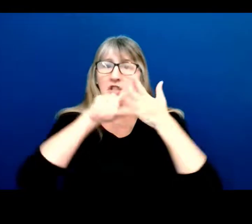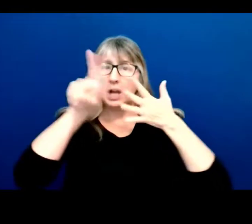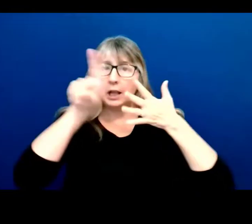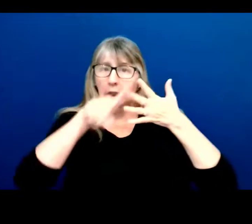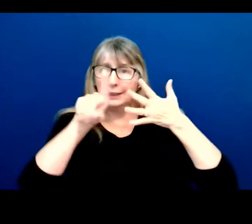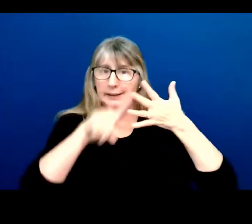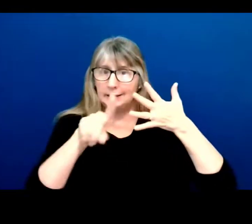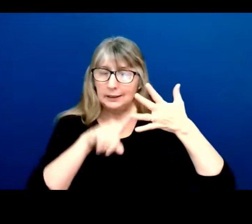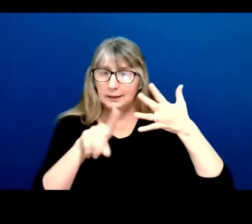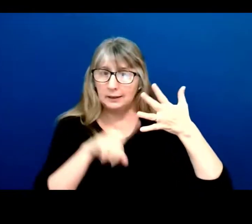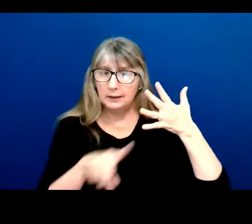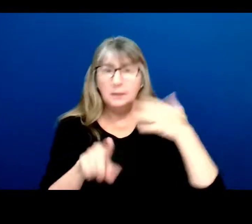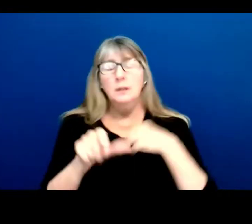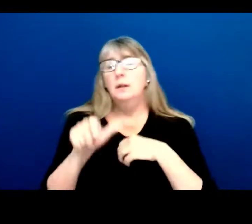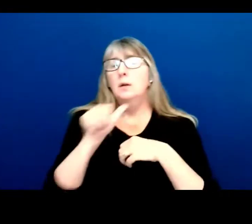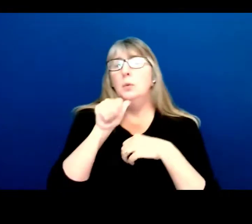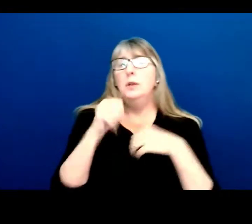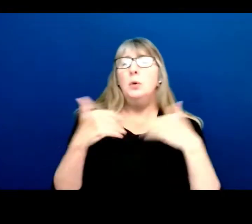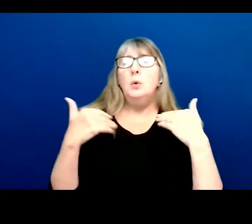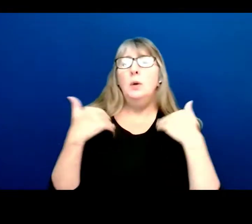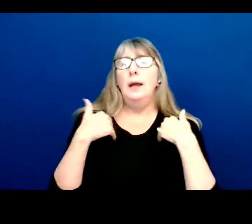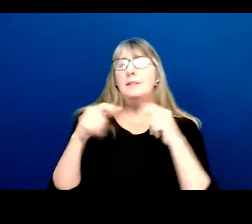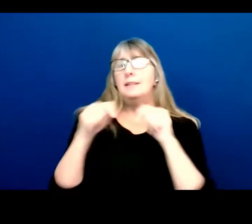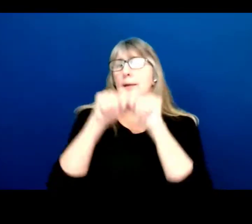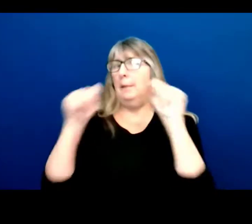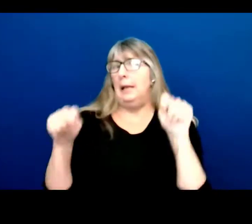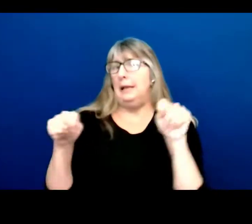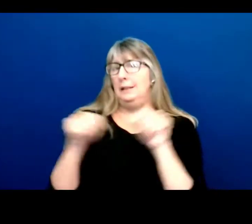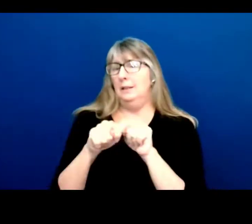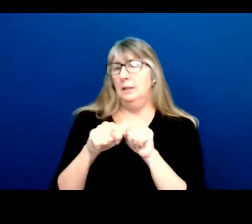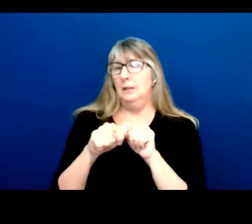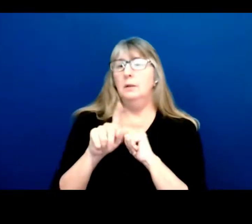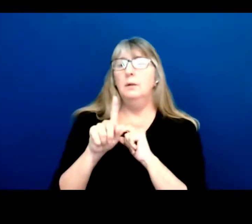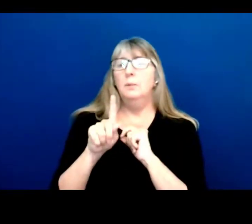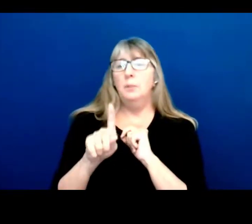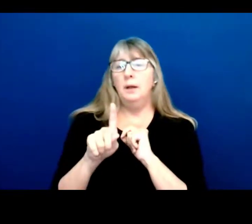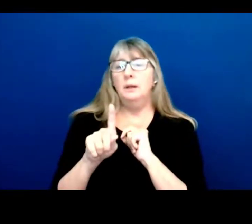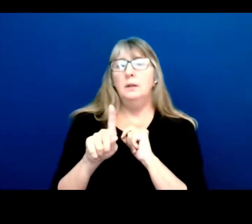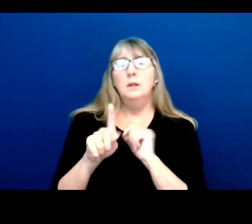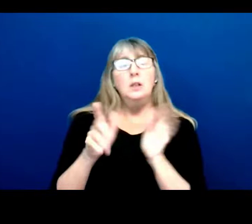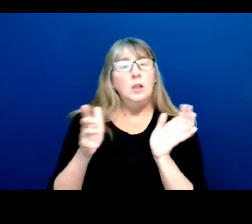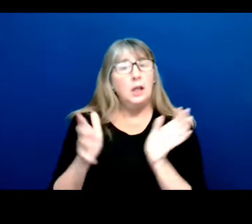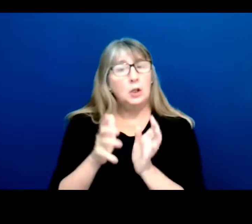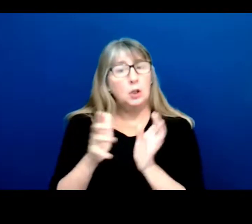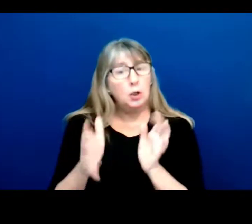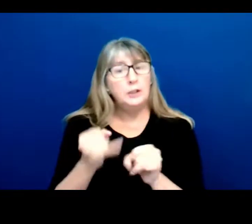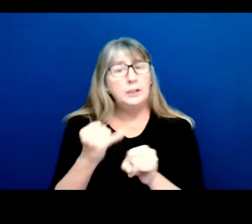We don't have a template, but what I encourage Institutions to do